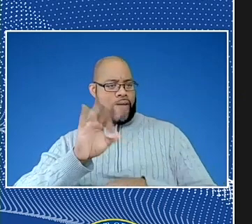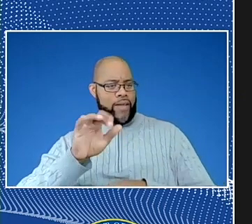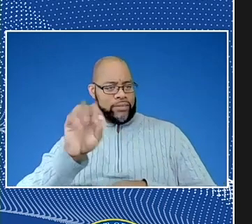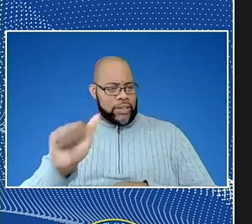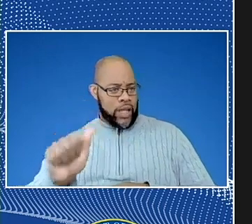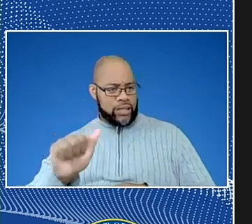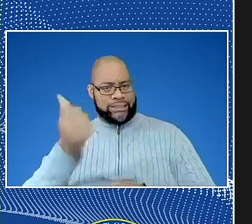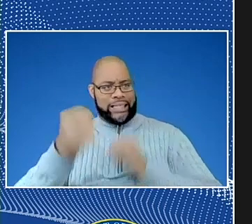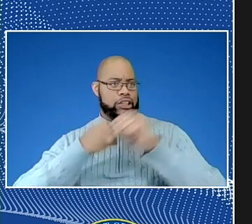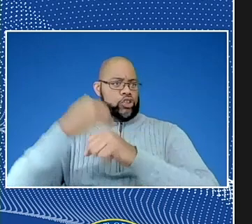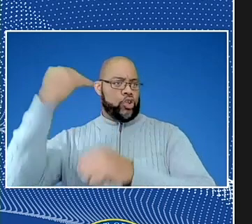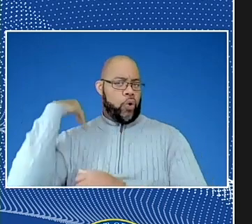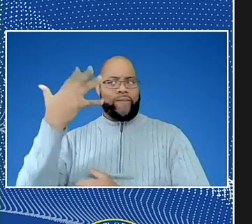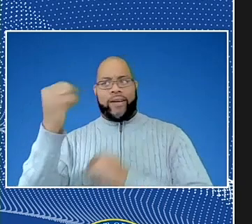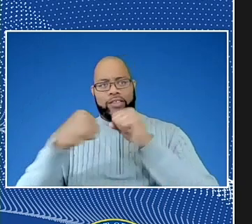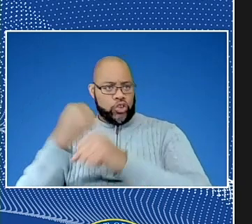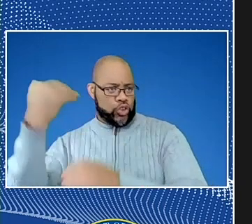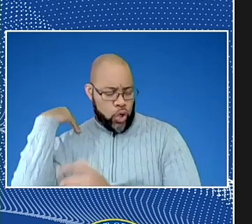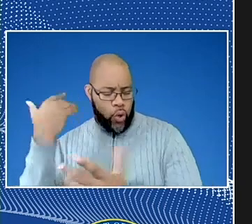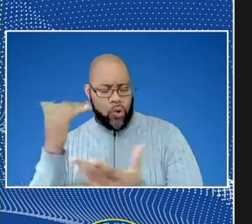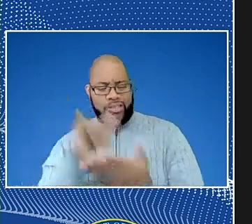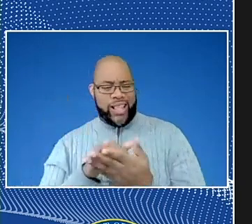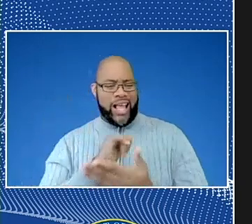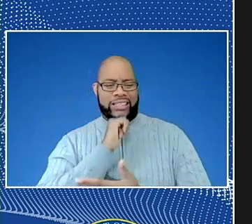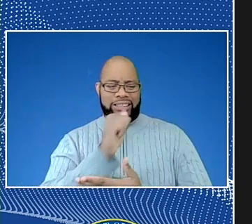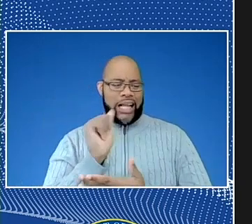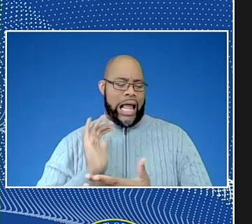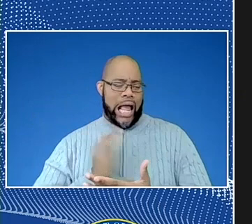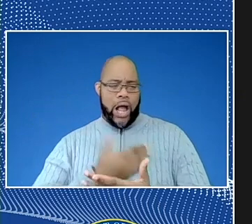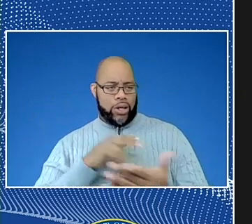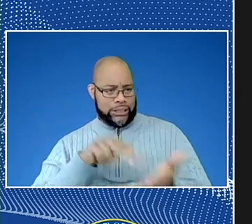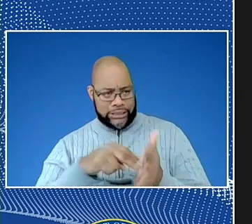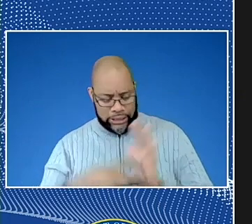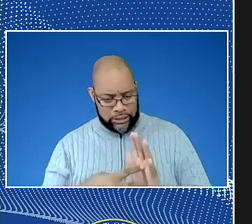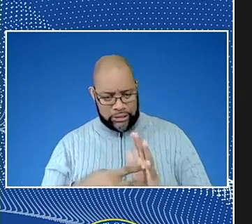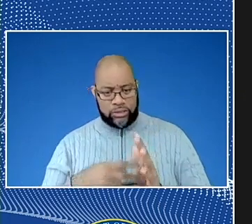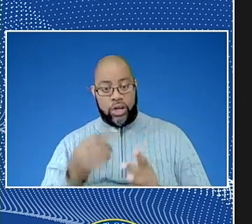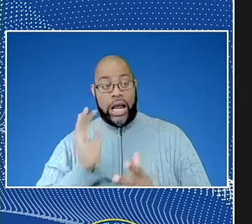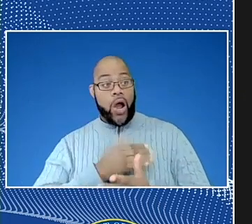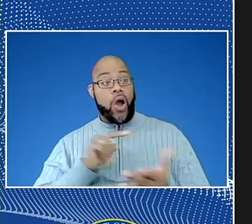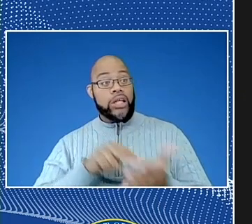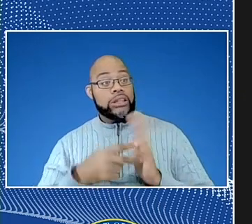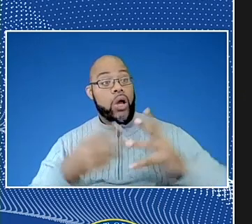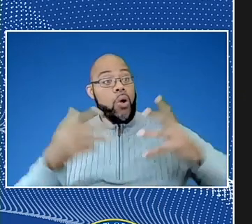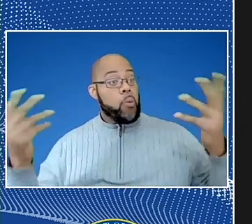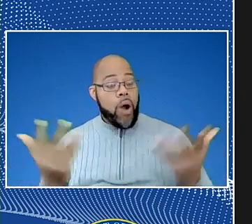ago or five years ago. That would not be our intent Angelika. Our intent is to streamline the application